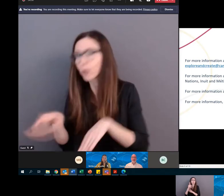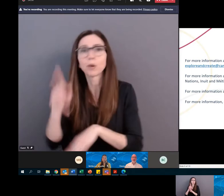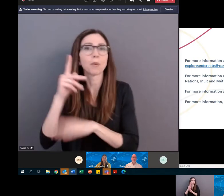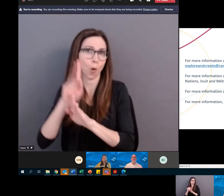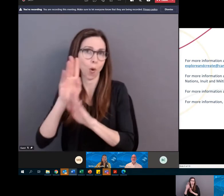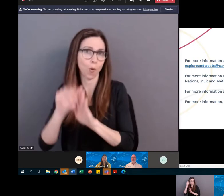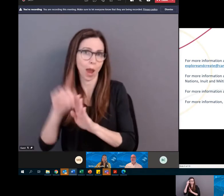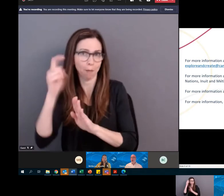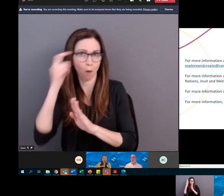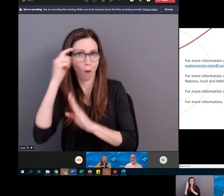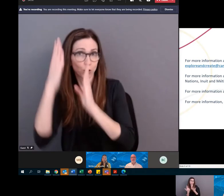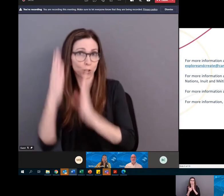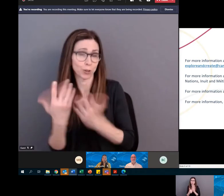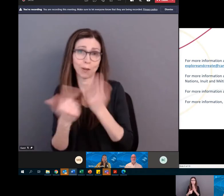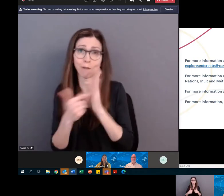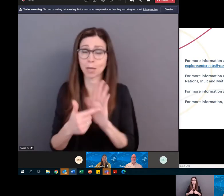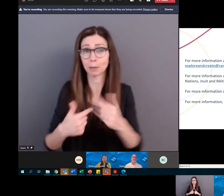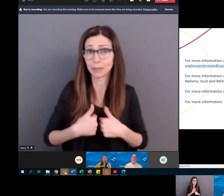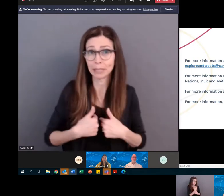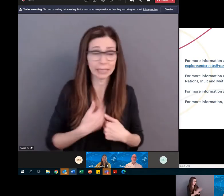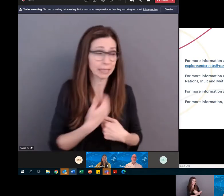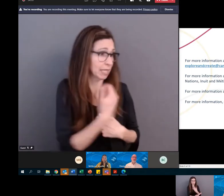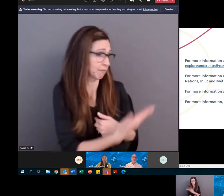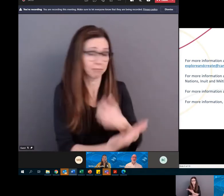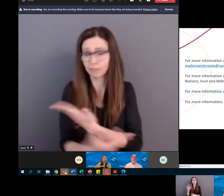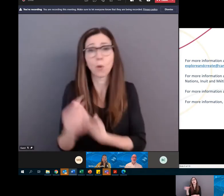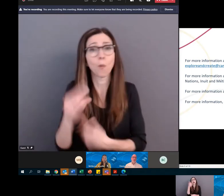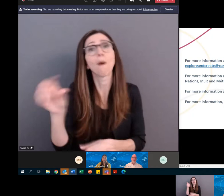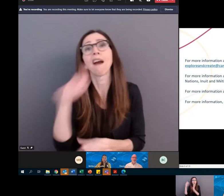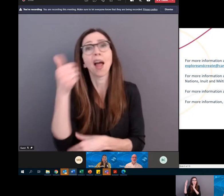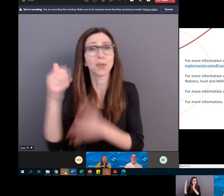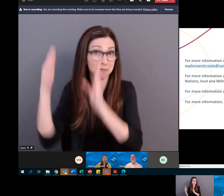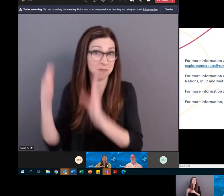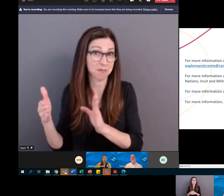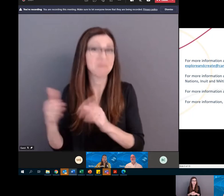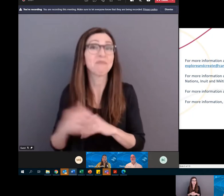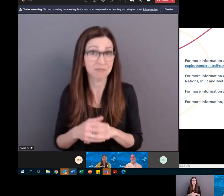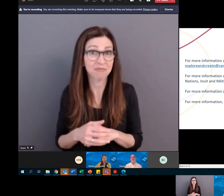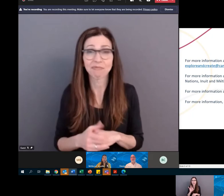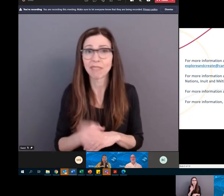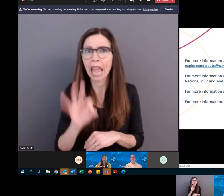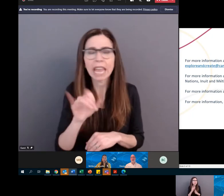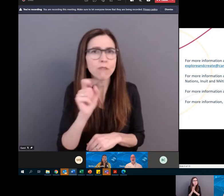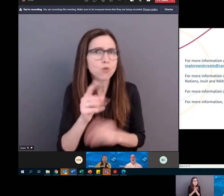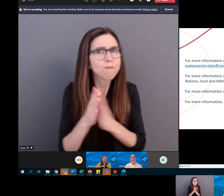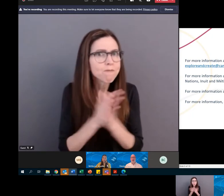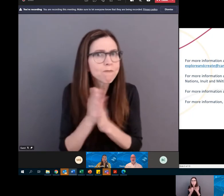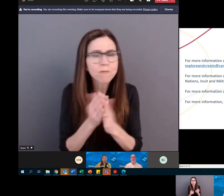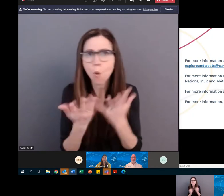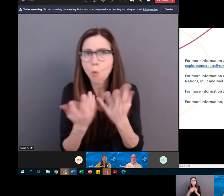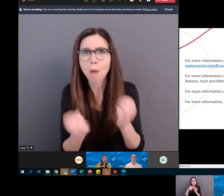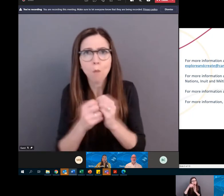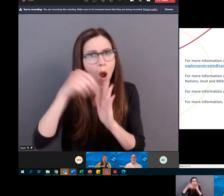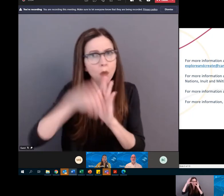able to respond to your specific question if you have questions or if you're looking for